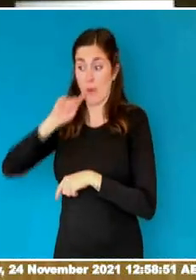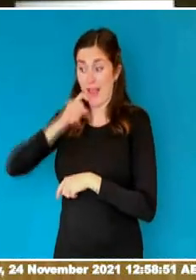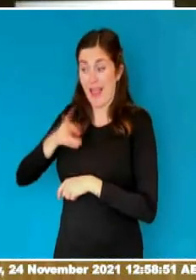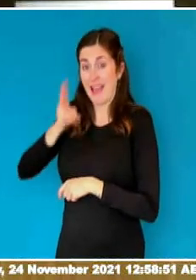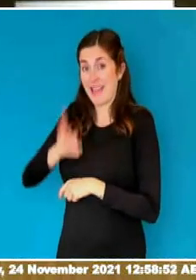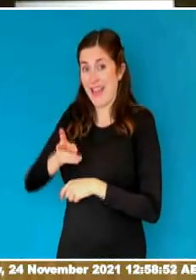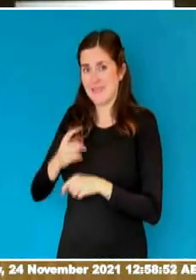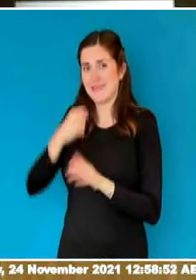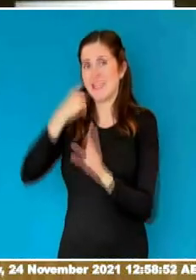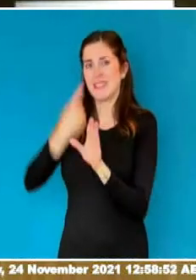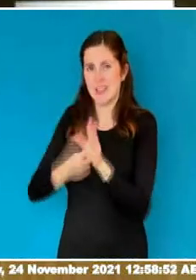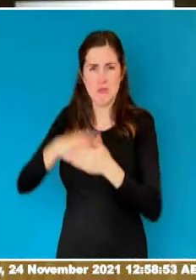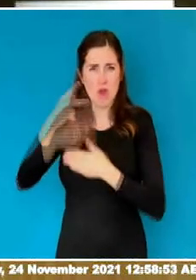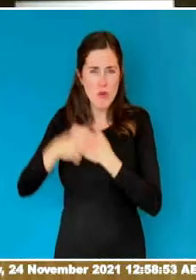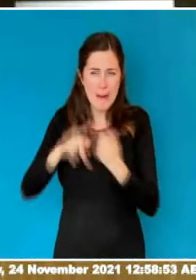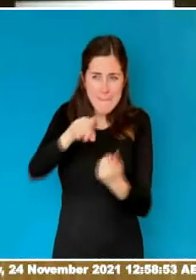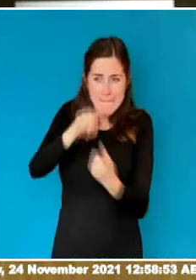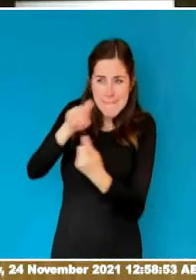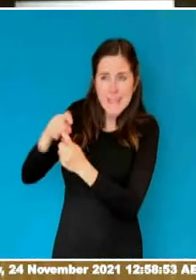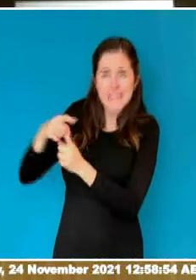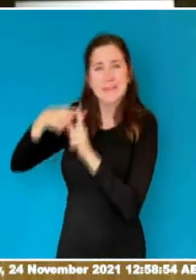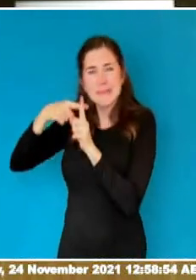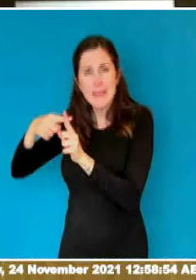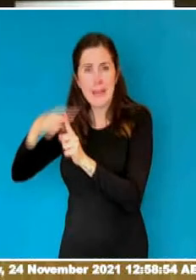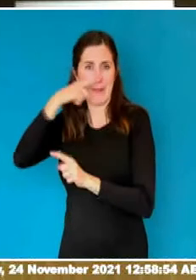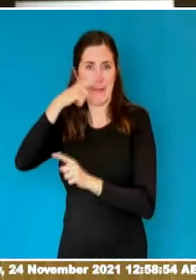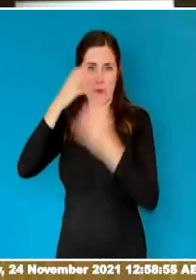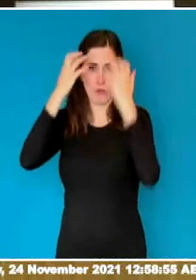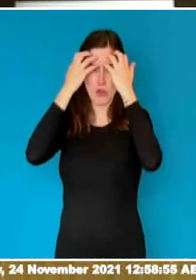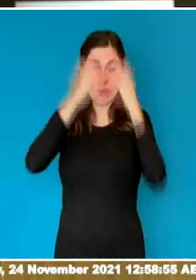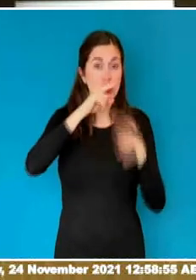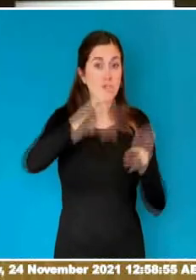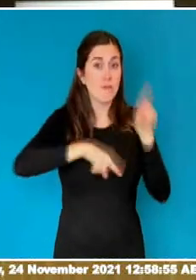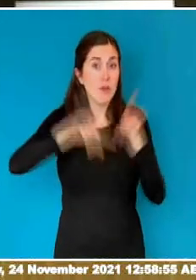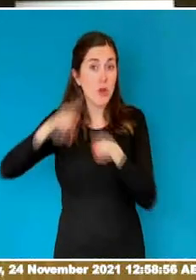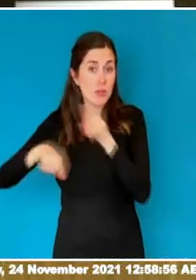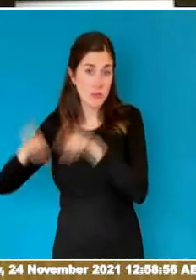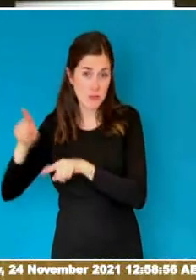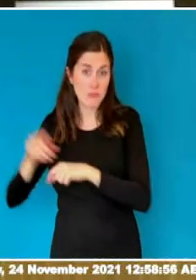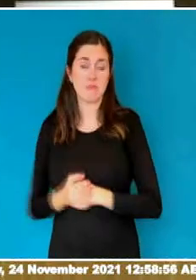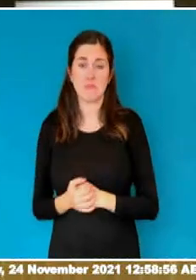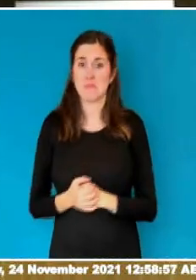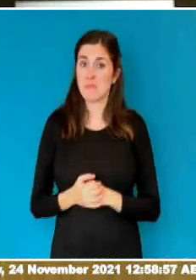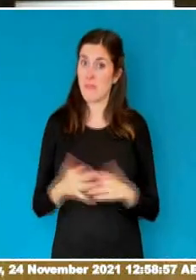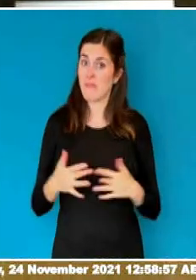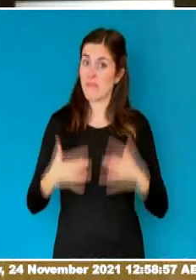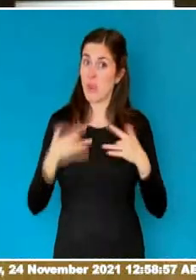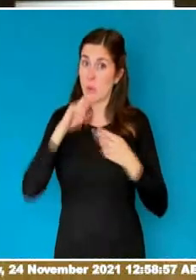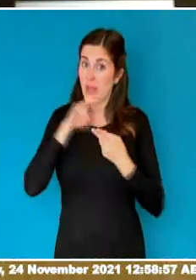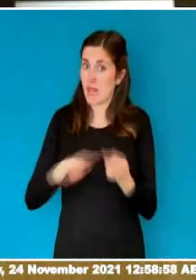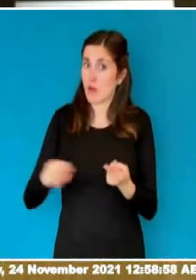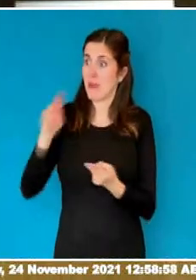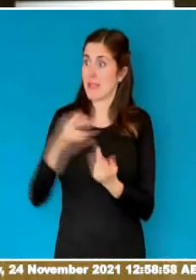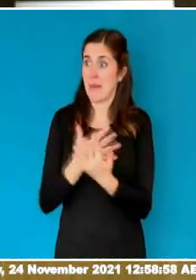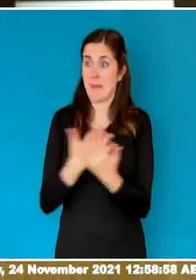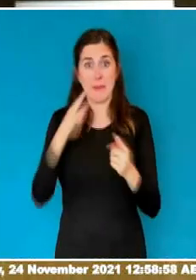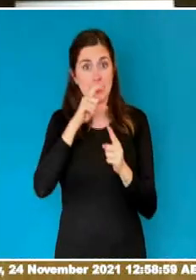So we have a range of programs in place that we expect to see further disability representation. COMMISSIONER RYAN: Thank you.